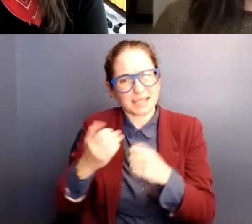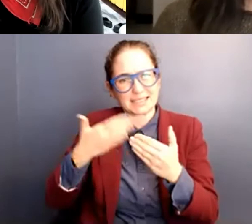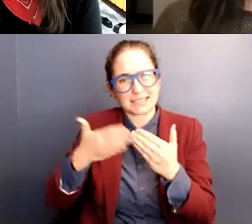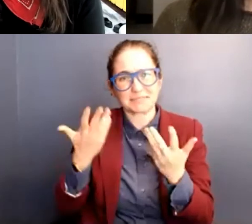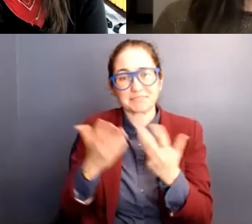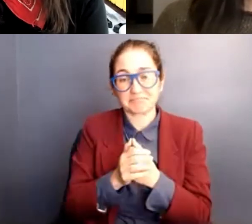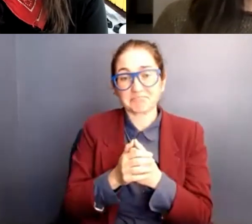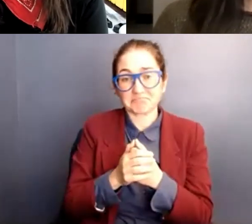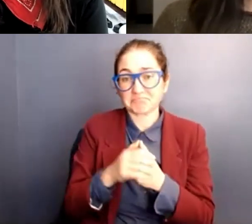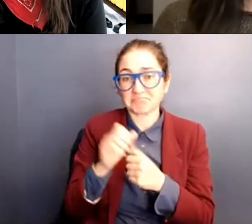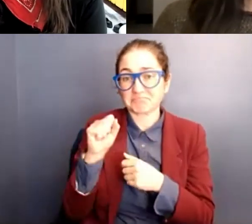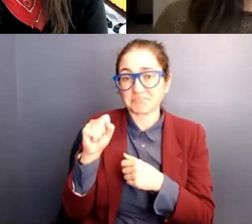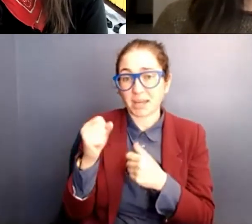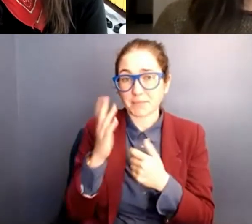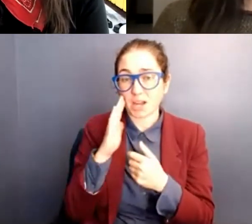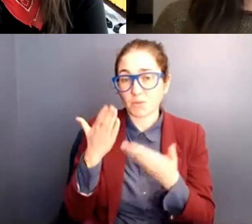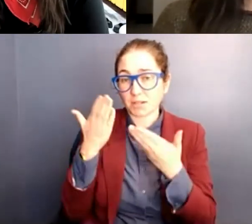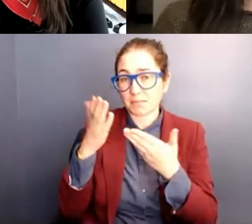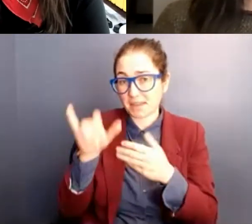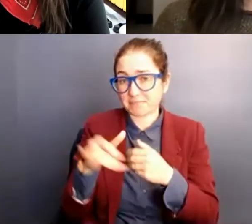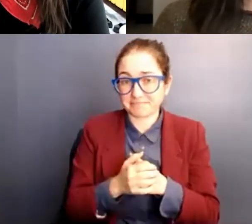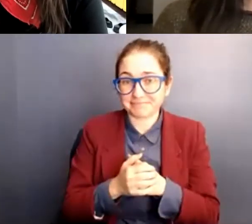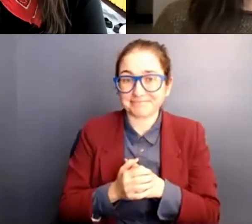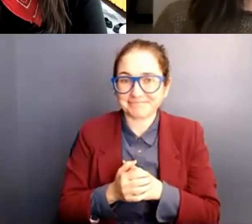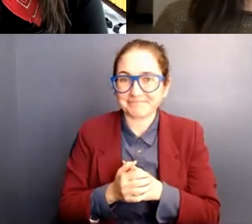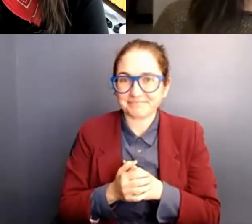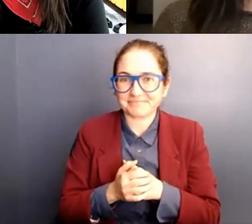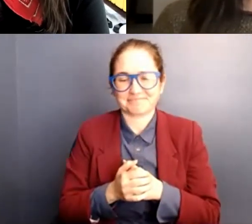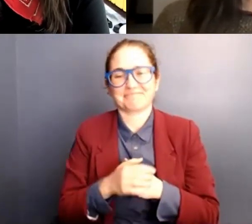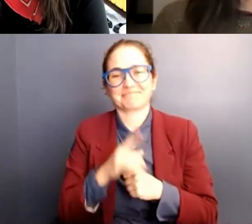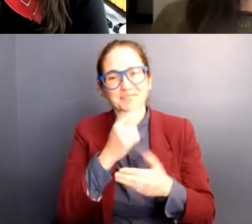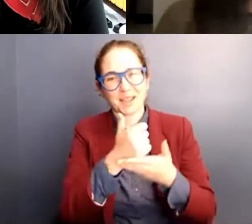That's one of my biggest suggestions. That's super helpful. Thanks, Lindsay and